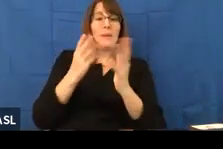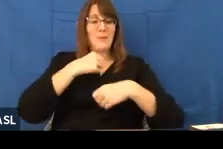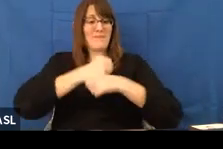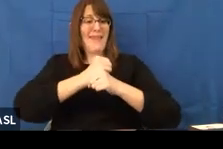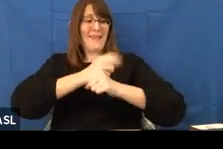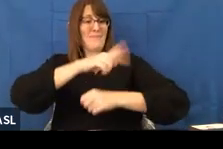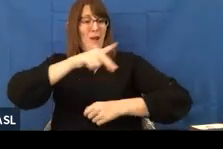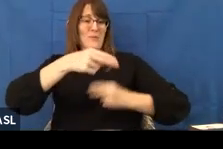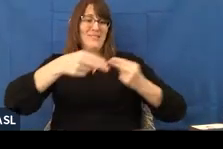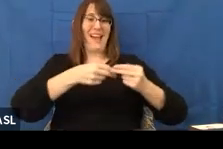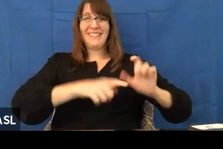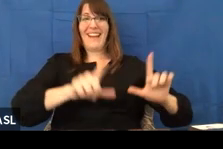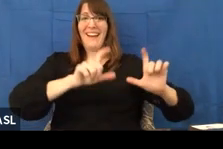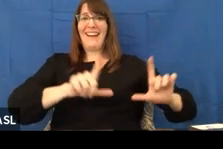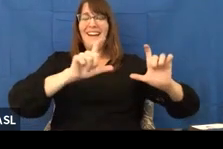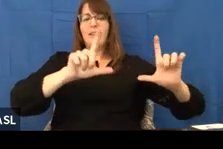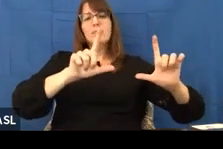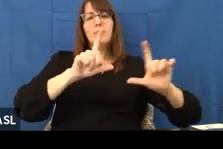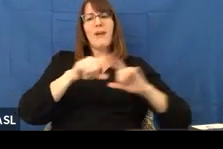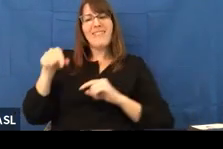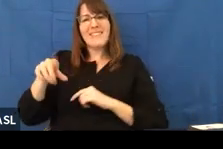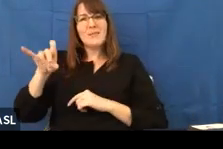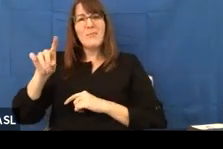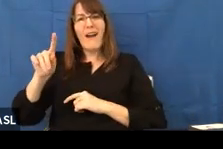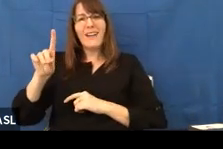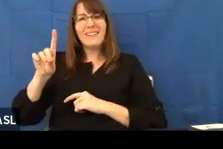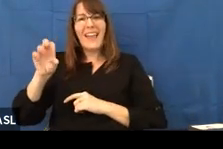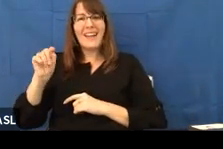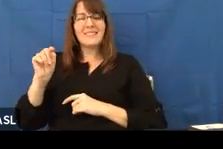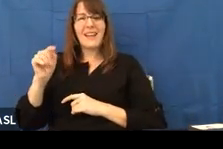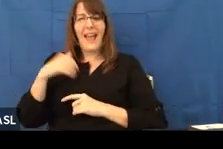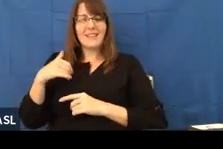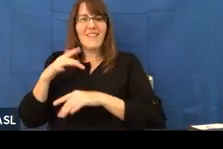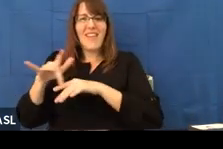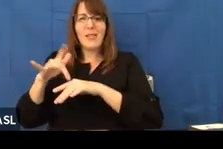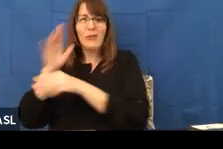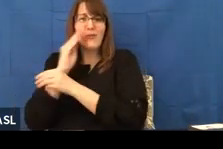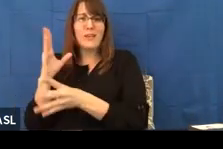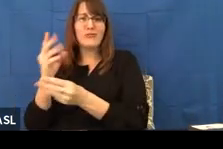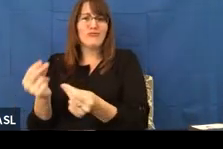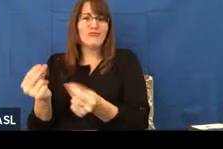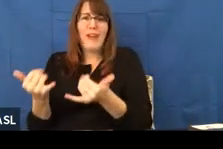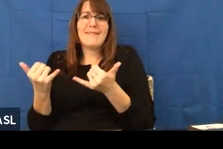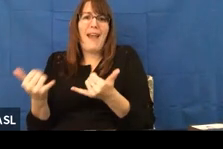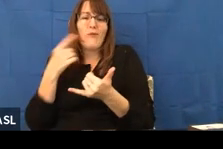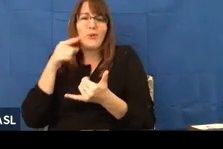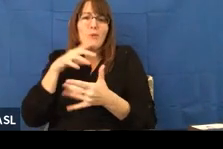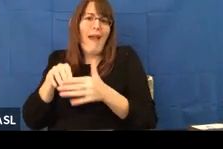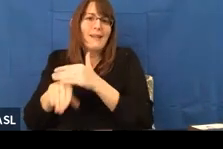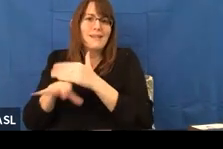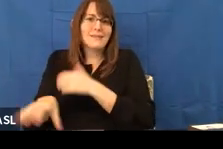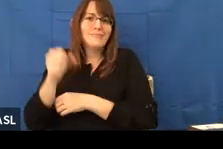Jewyl Alderson Clarke, SDCOE: Take the pressure off of yourself and see if you can find those those resources that already exist that are being made by people in industry, first and foremost,